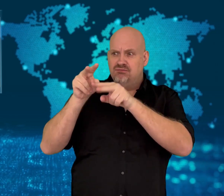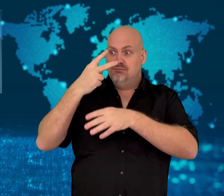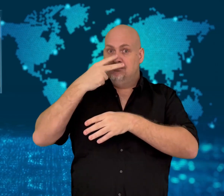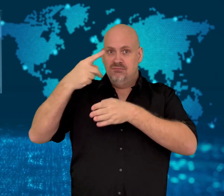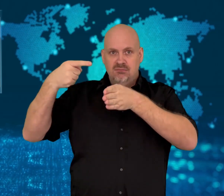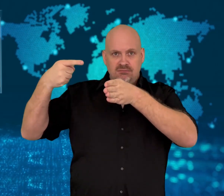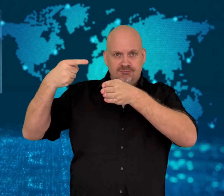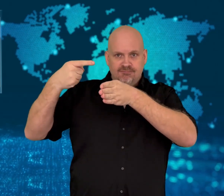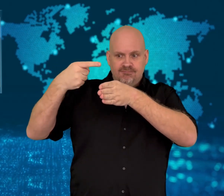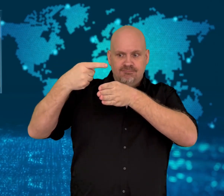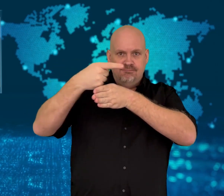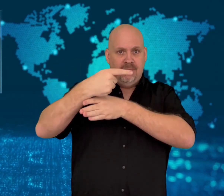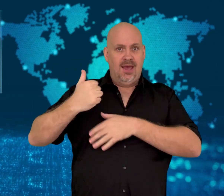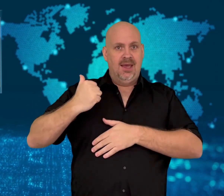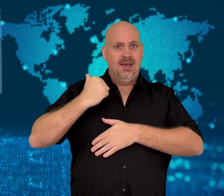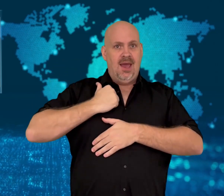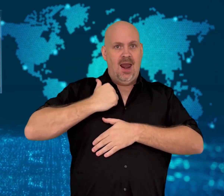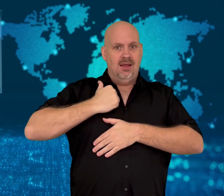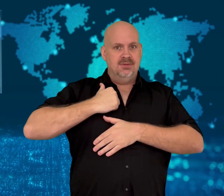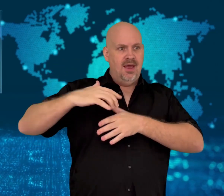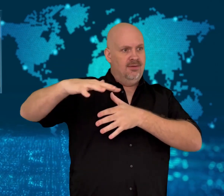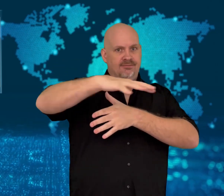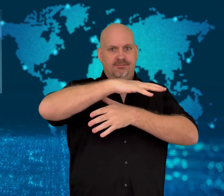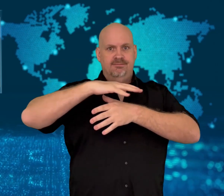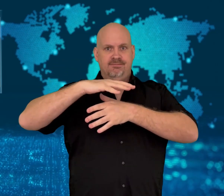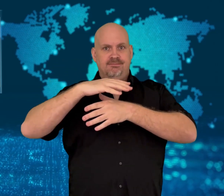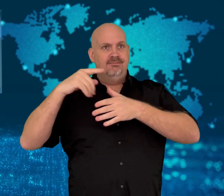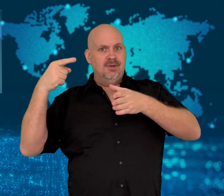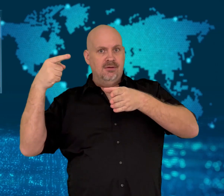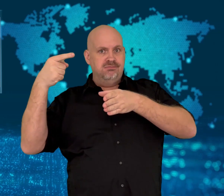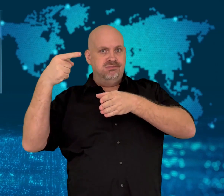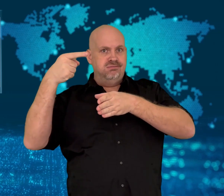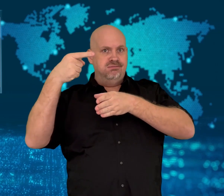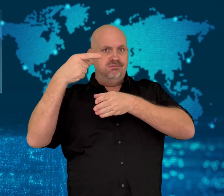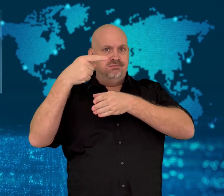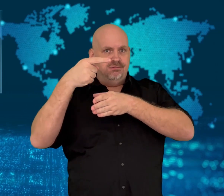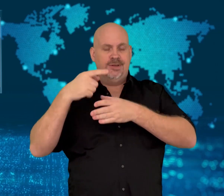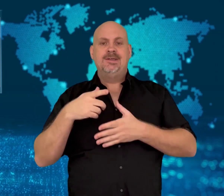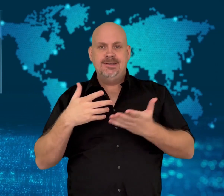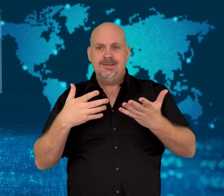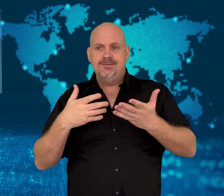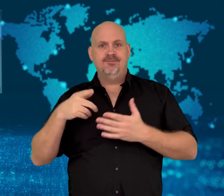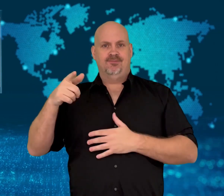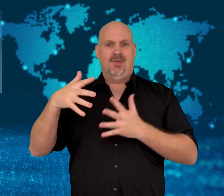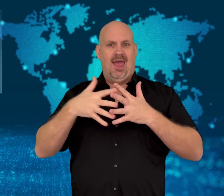NORAD monitored it closely, and noted that it crossed into Canadian airspace.